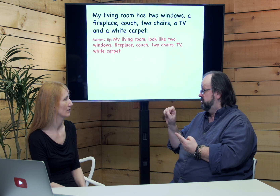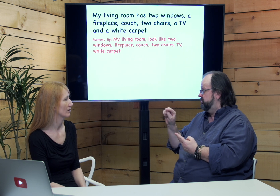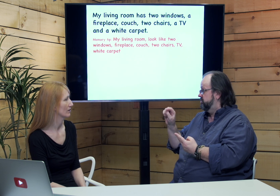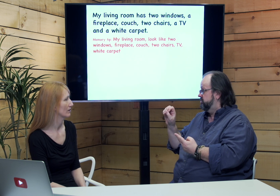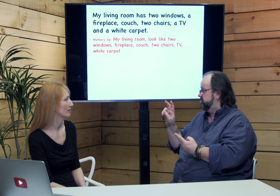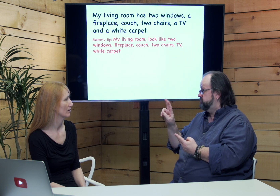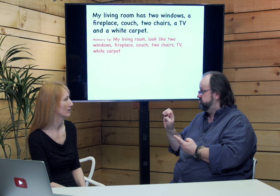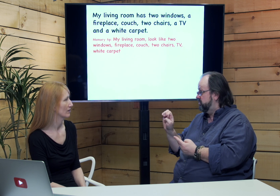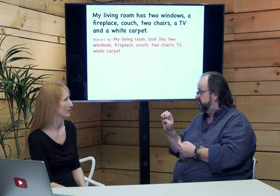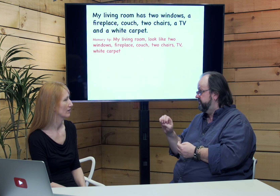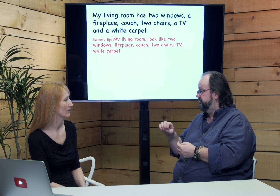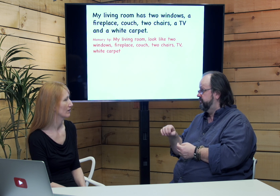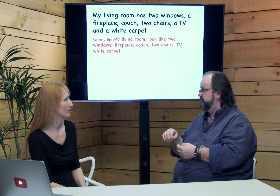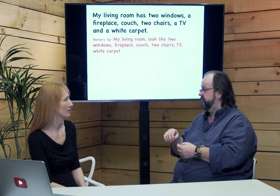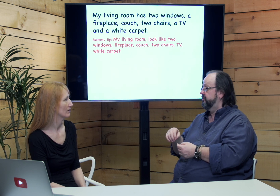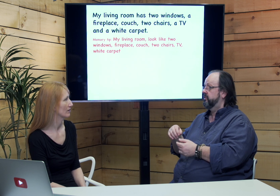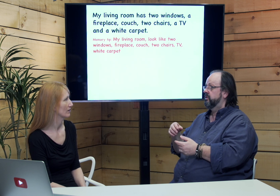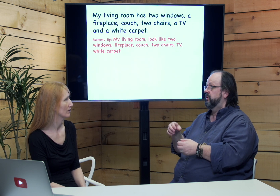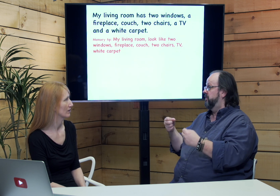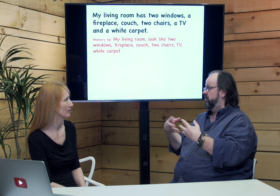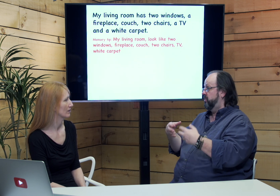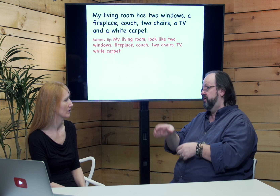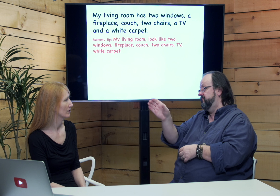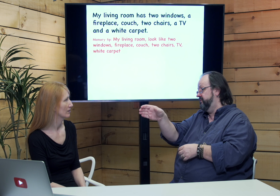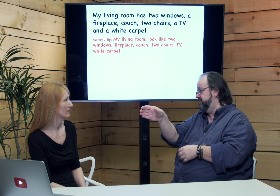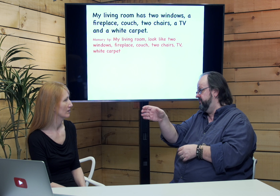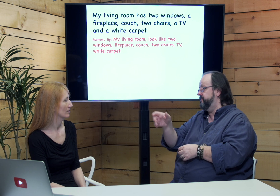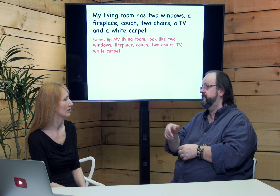stove microwave